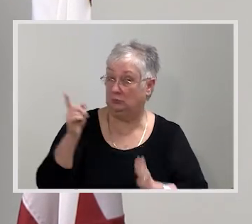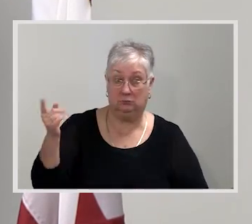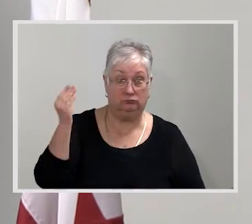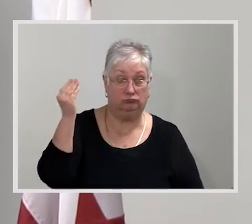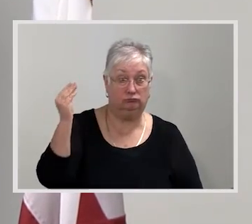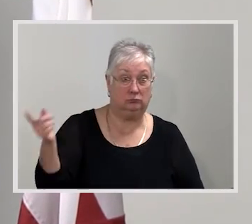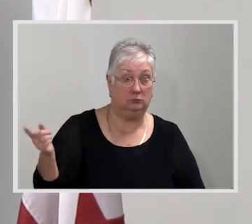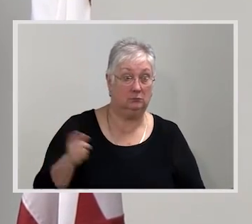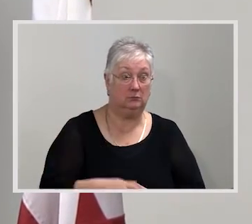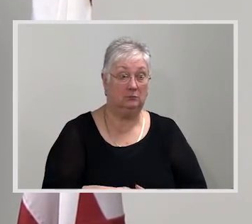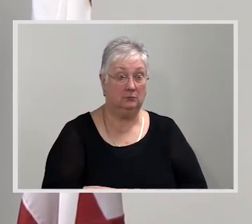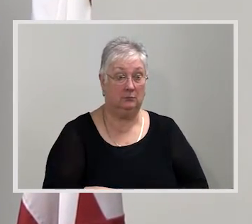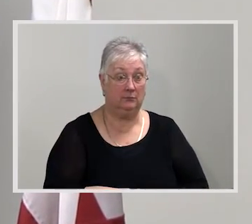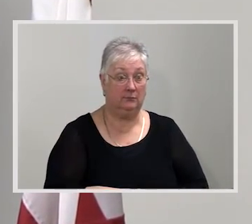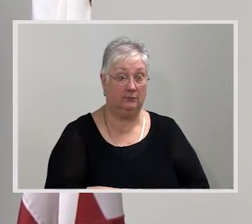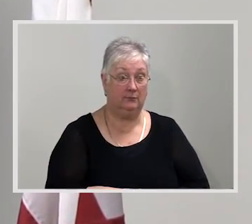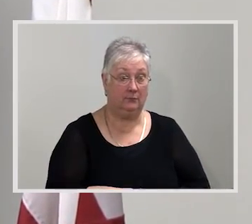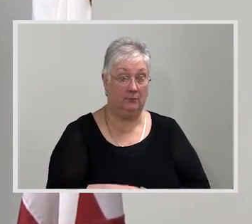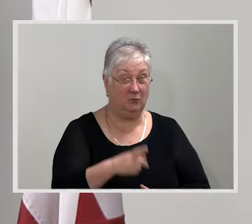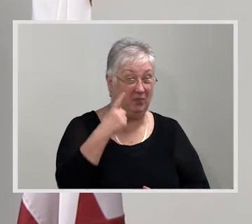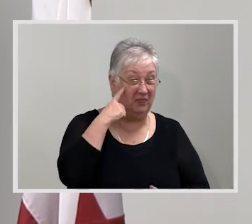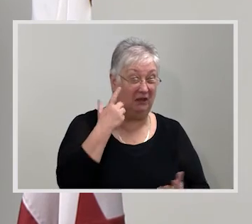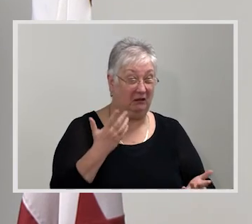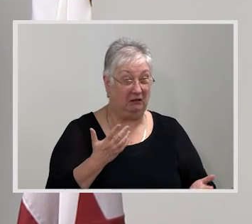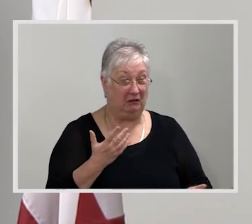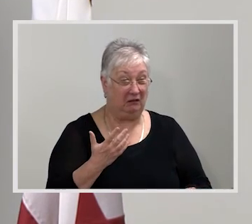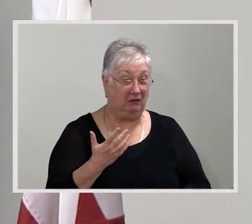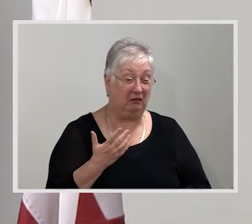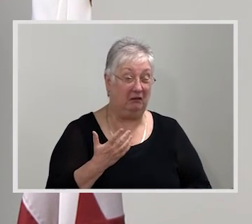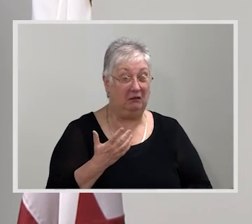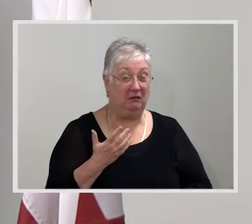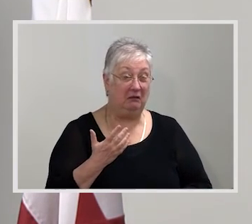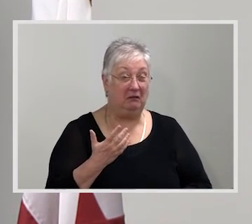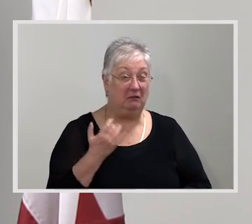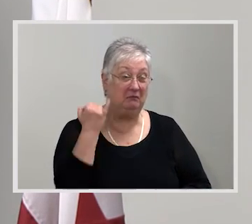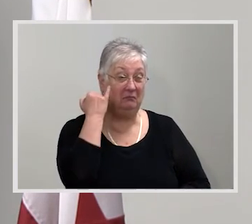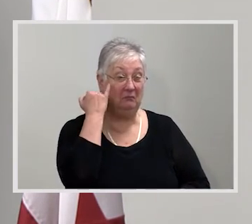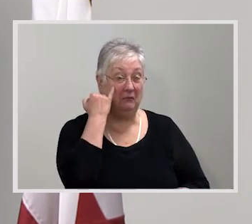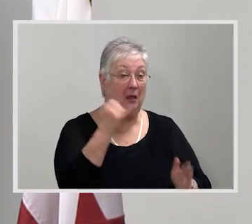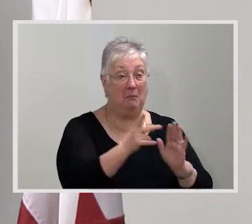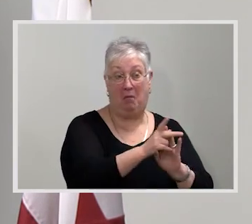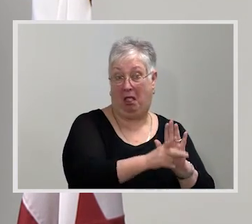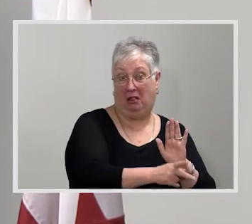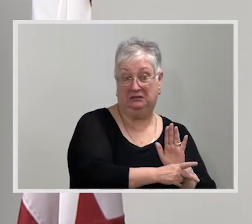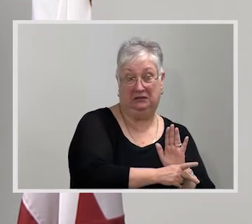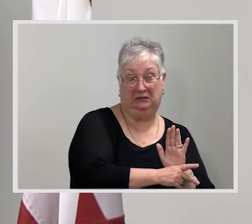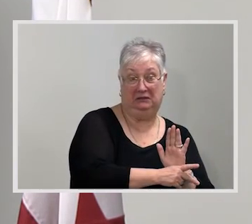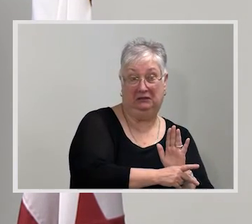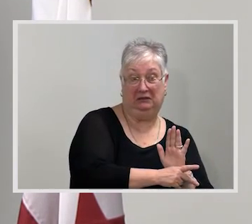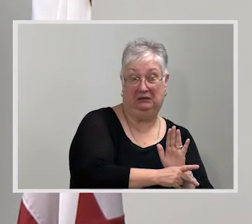COULD BE UNDER ATTACK IF THE POLICIES THAT WE HAVE HEARD DISCUSSED GET ANY LEGS. SO JUST KNOW THIS.